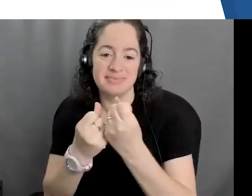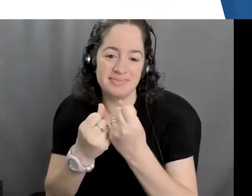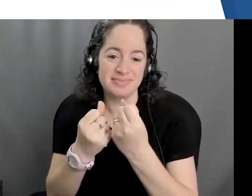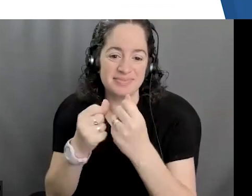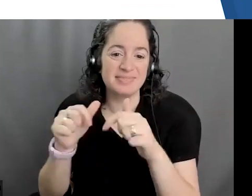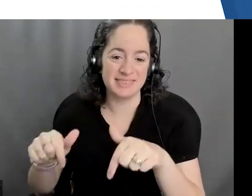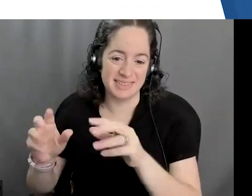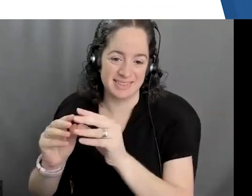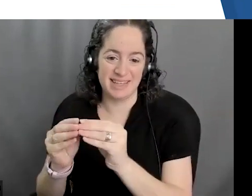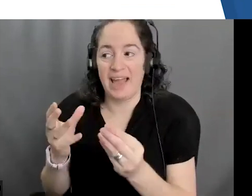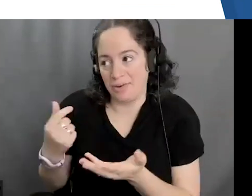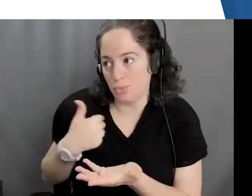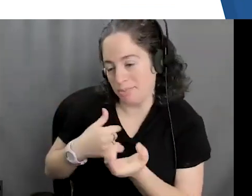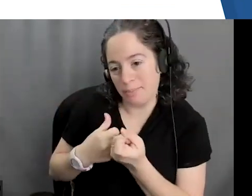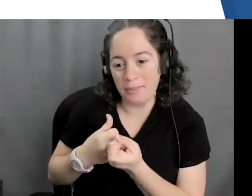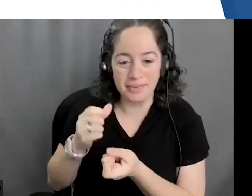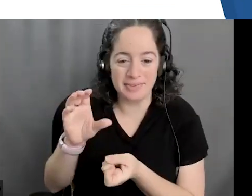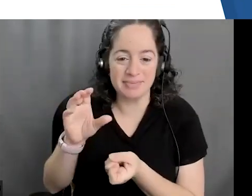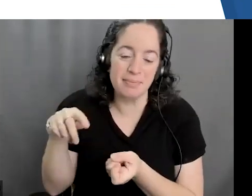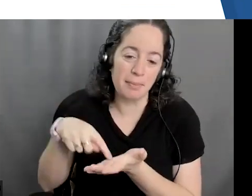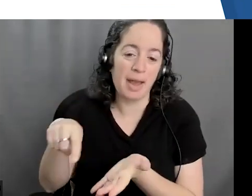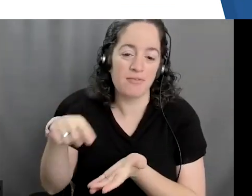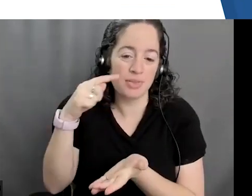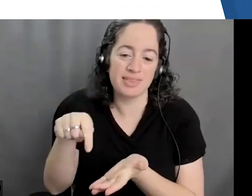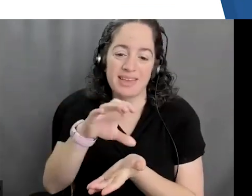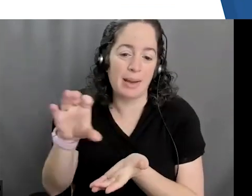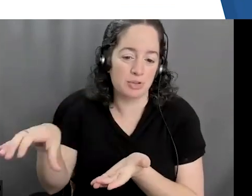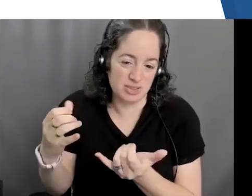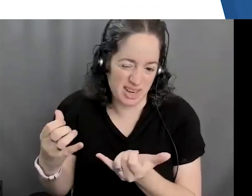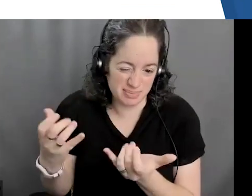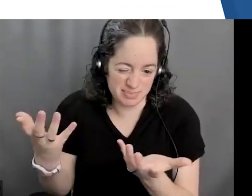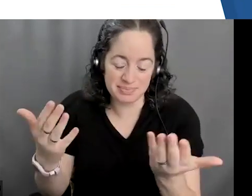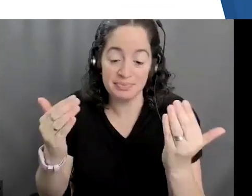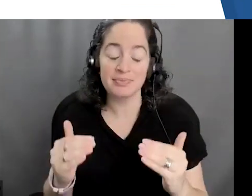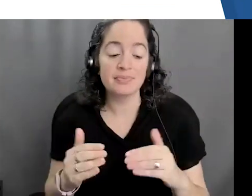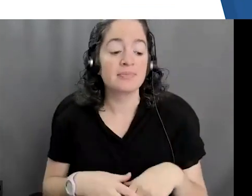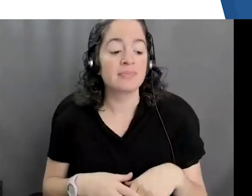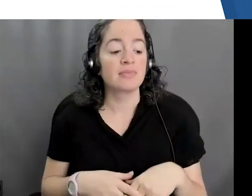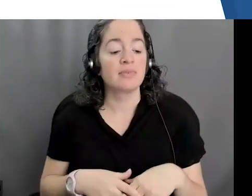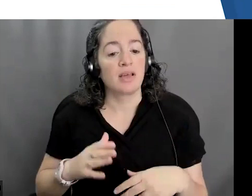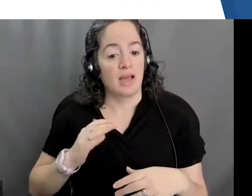because we don't have a different sponsor for captions. We are a mission-driven organization and a corporate member of